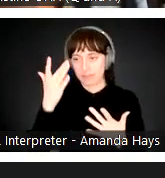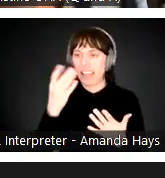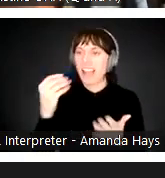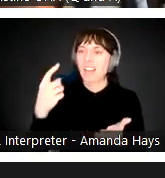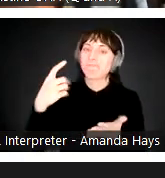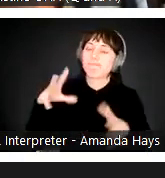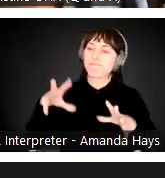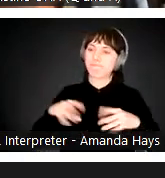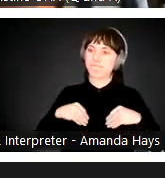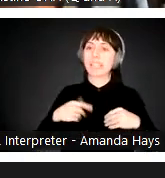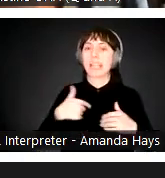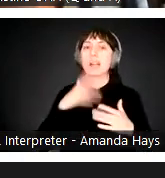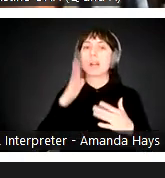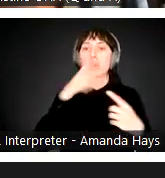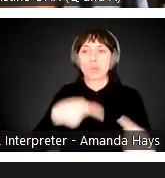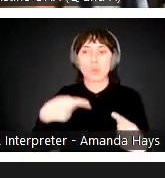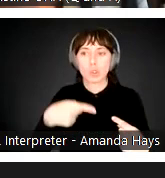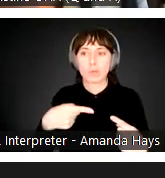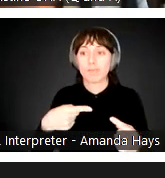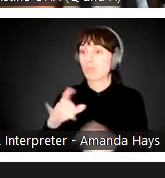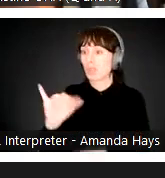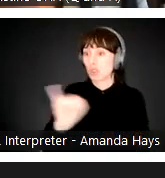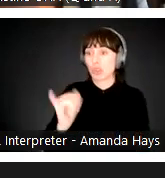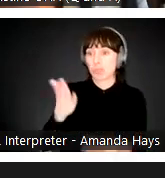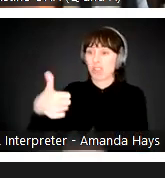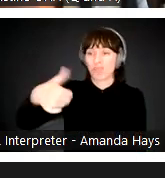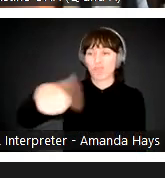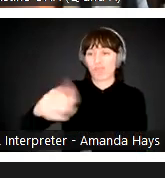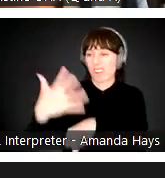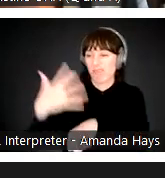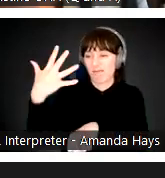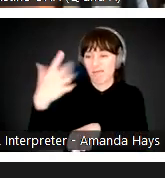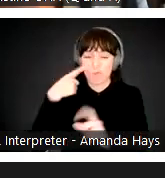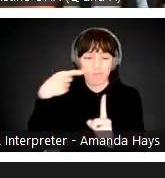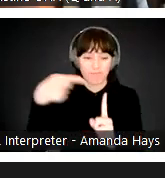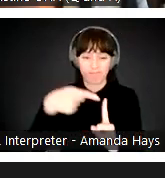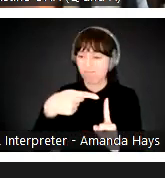you have to prepare for. Right? The insurance company might say no five times for a particular attempt, and so